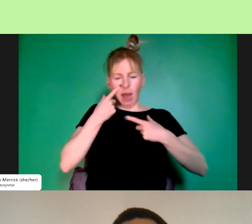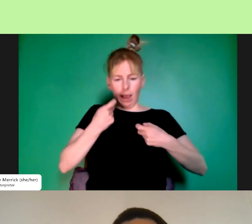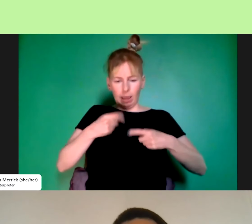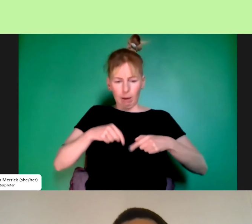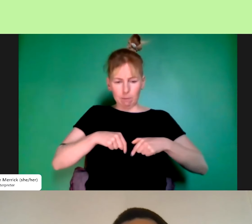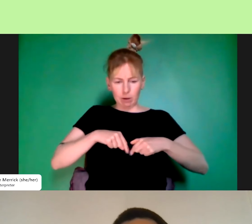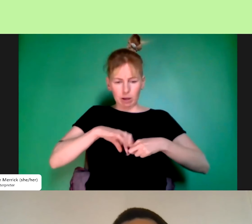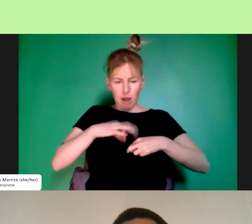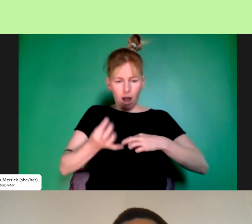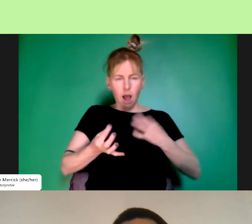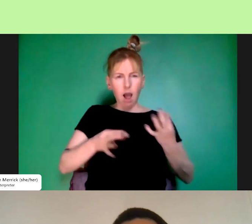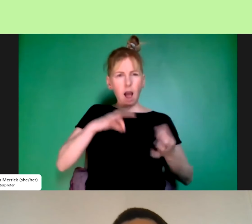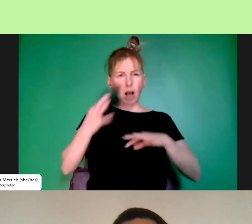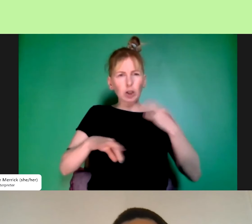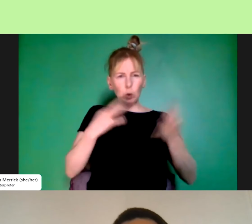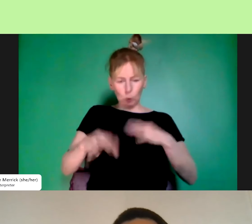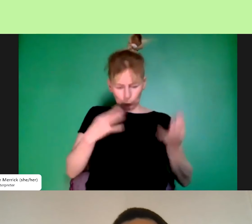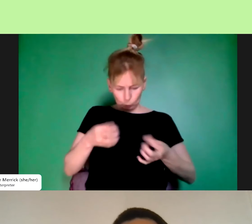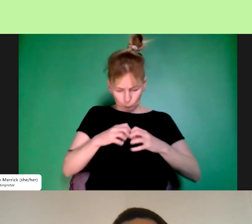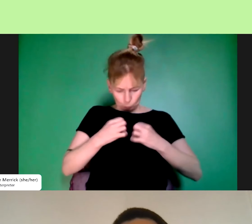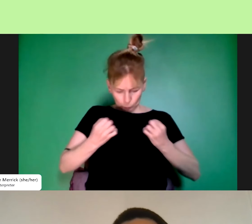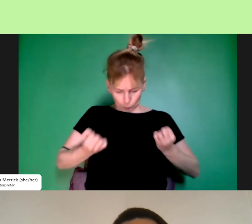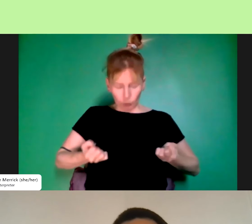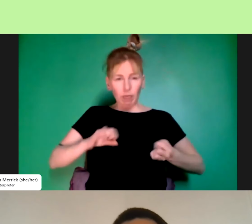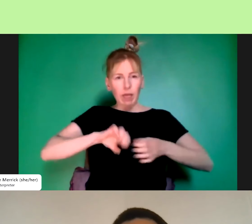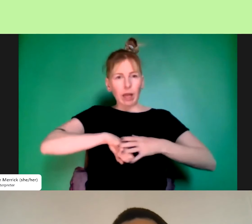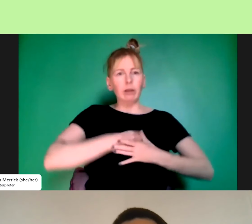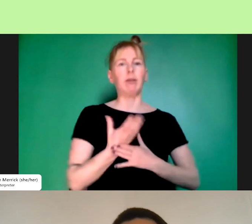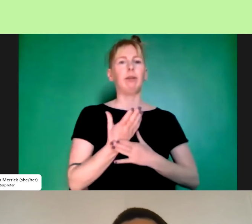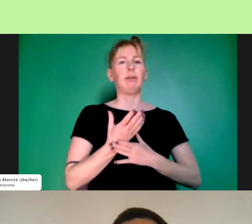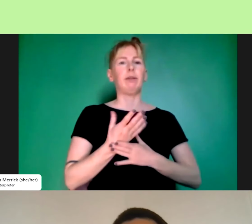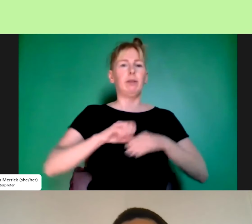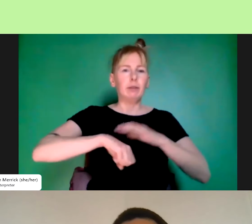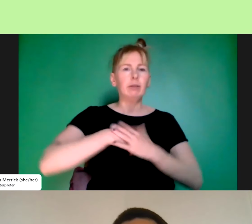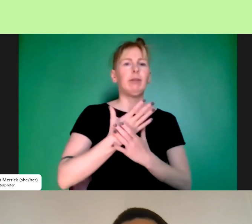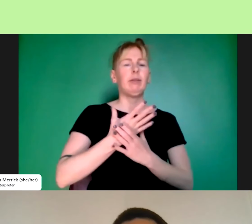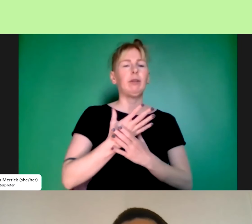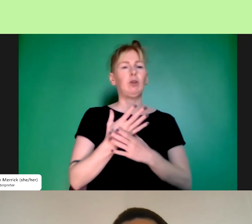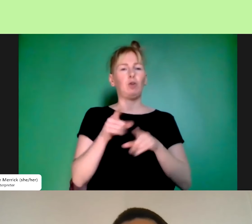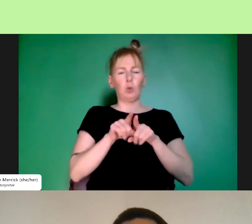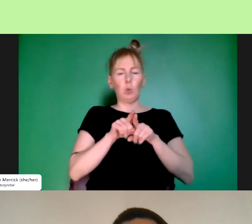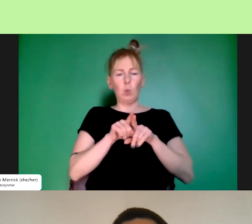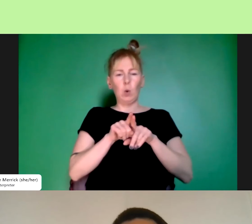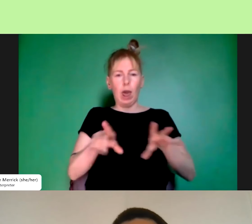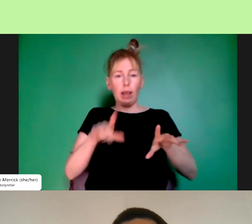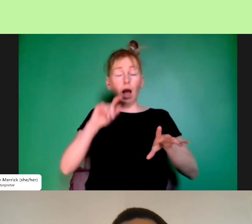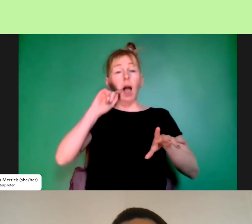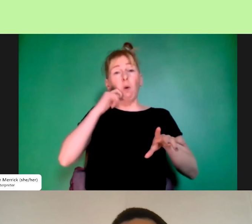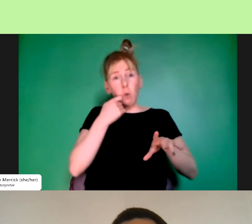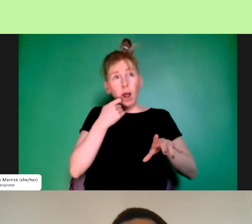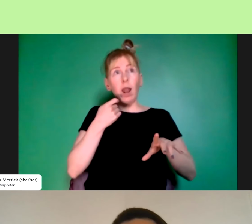So it's like to continue to make the mistakes of colonialism, but then to reflect on it and